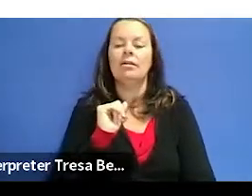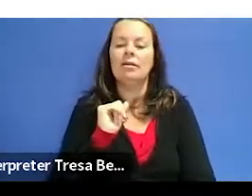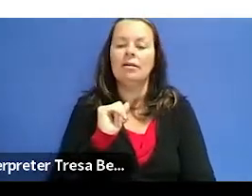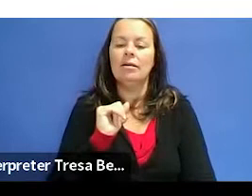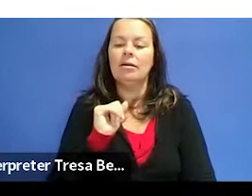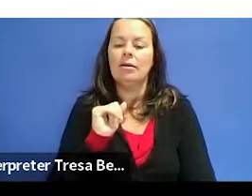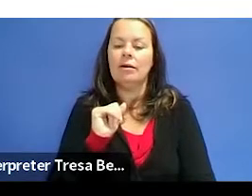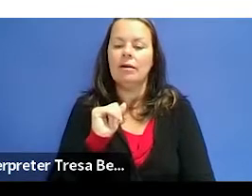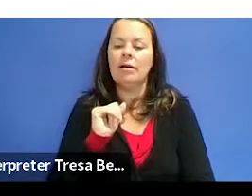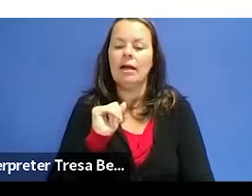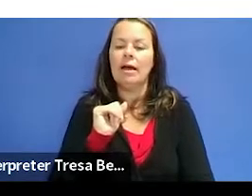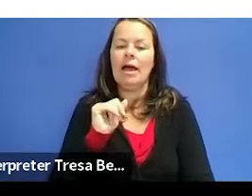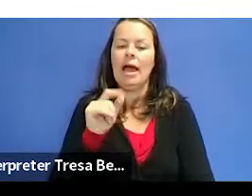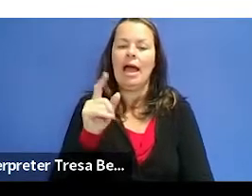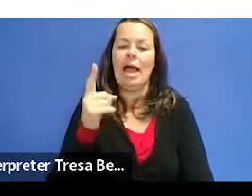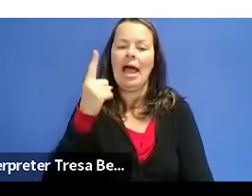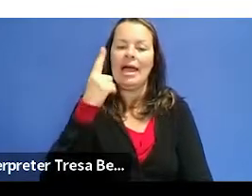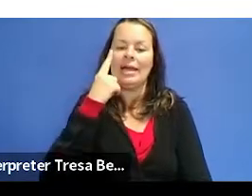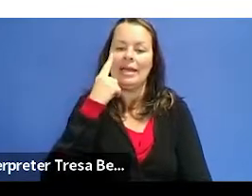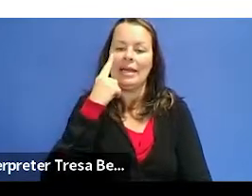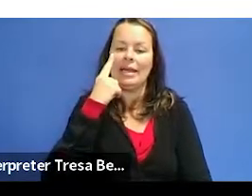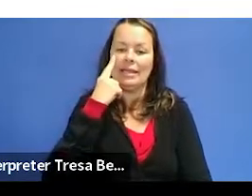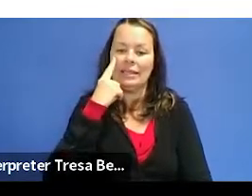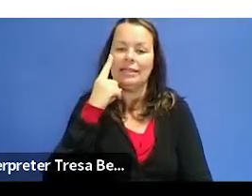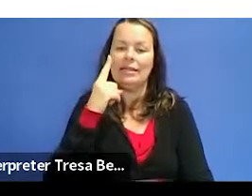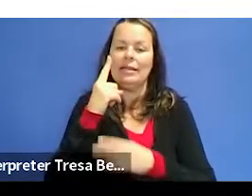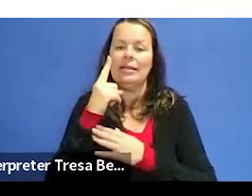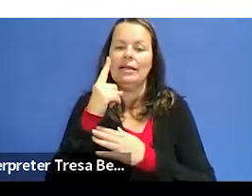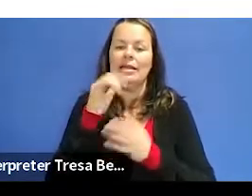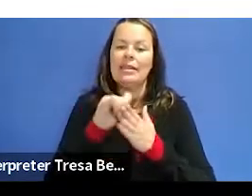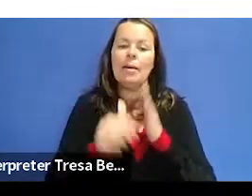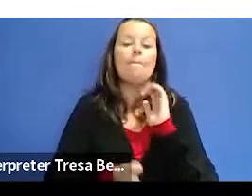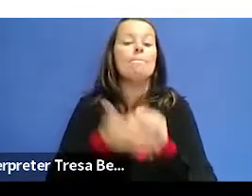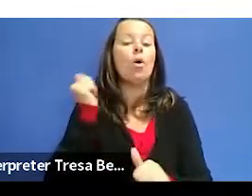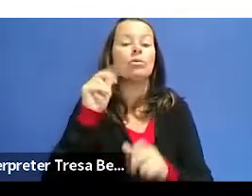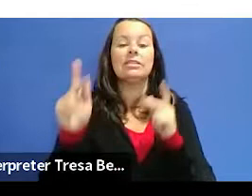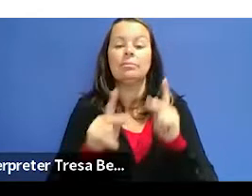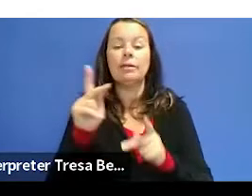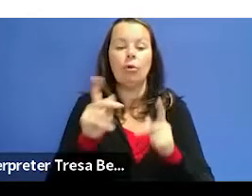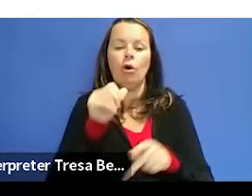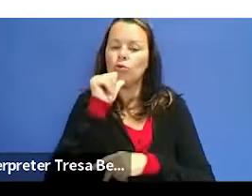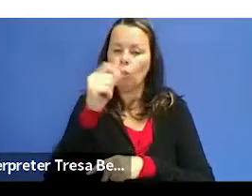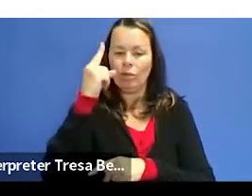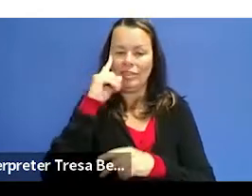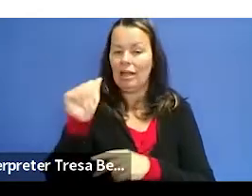I think just plainly speaking, most developers don't fully understand ARIA, accessible rich Internet applications.